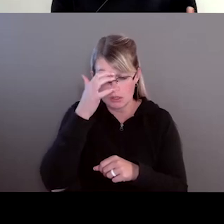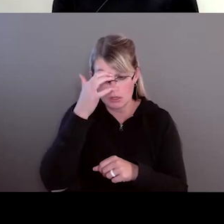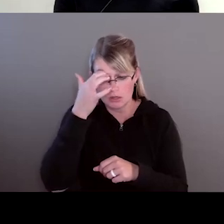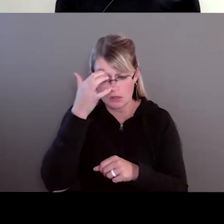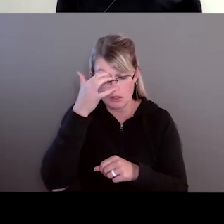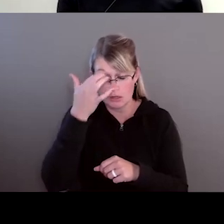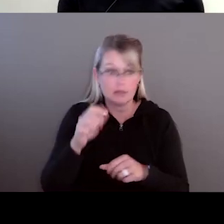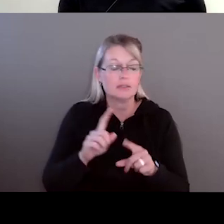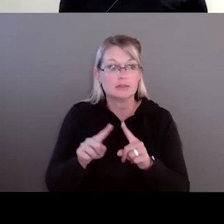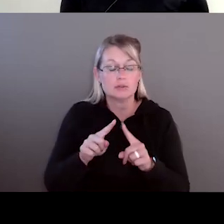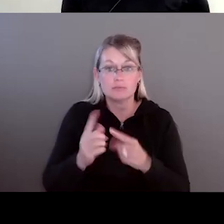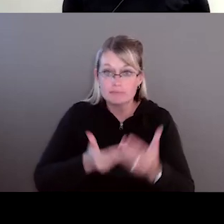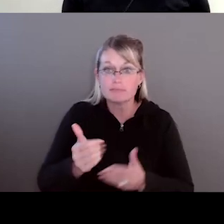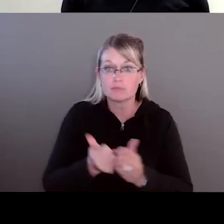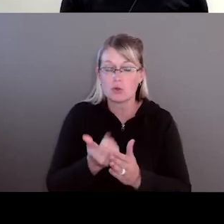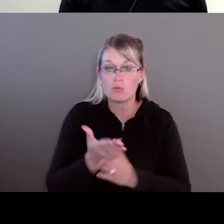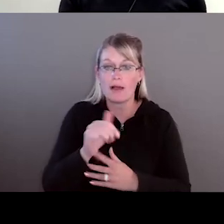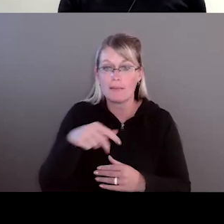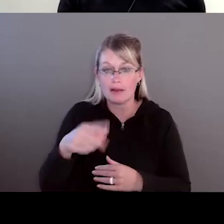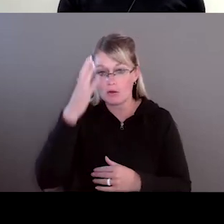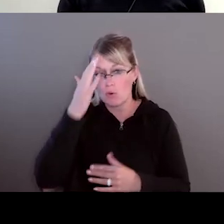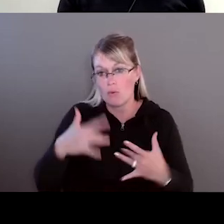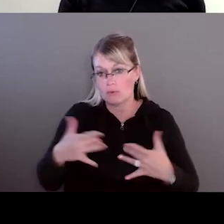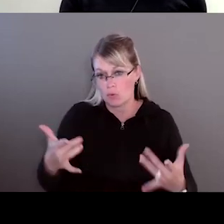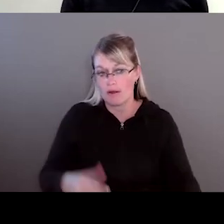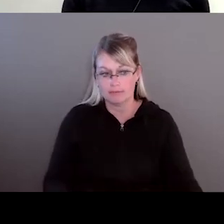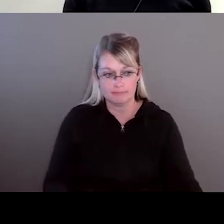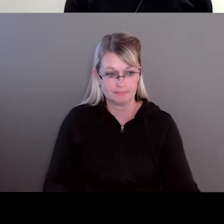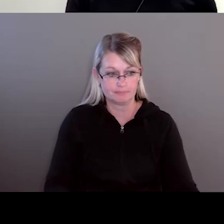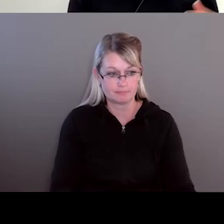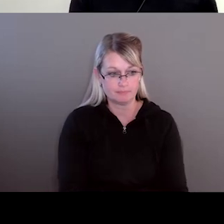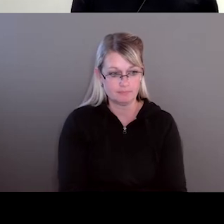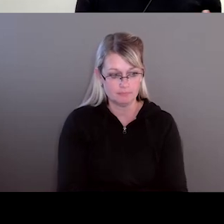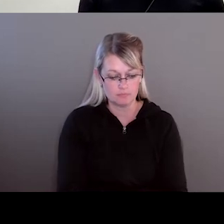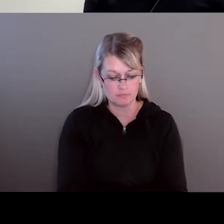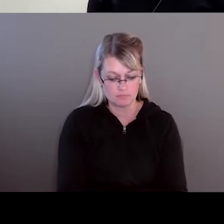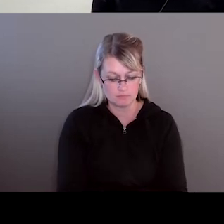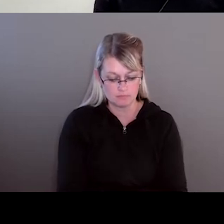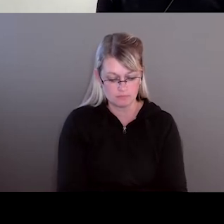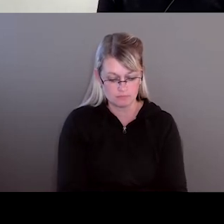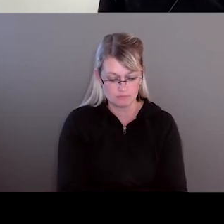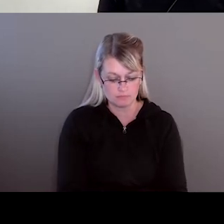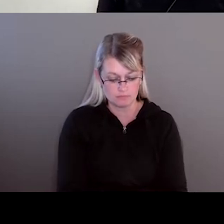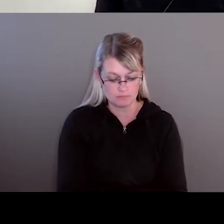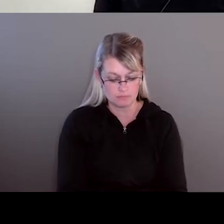through the application and understand what was going on. We targeted the minimum contrast.